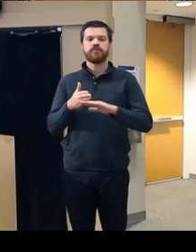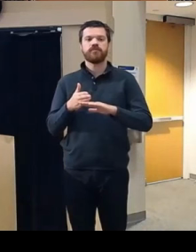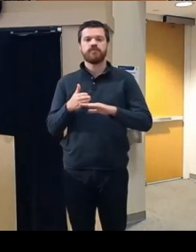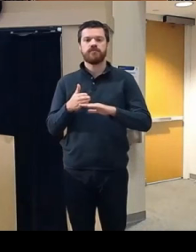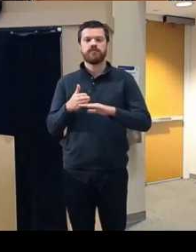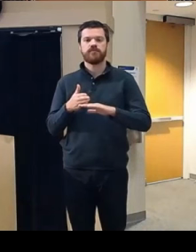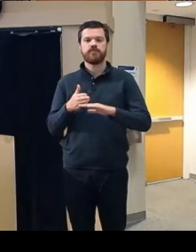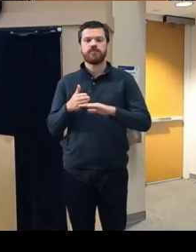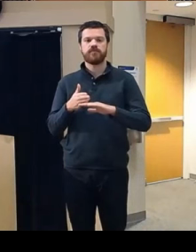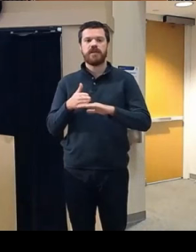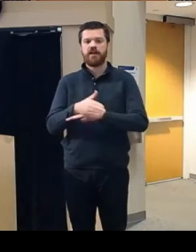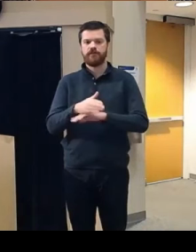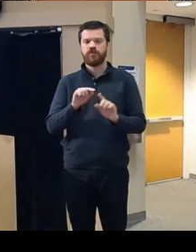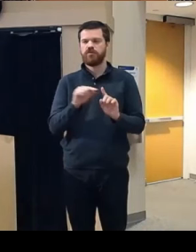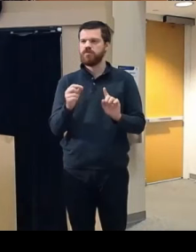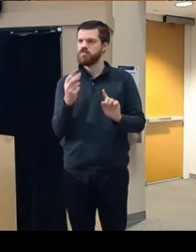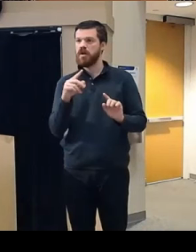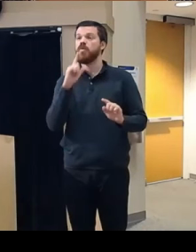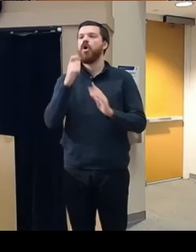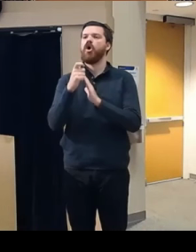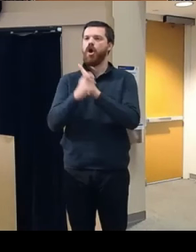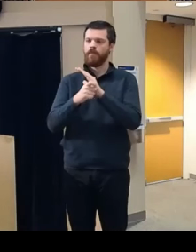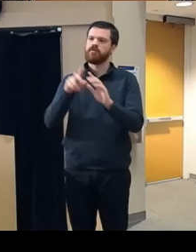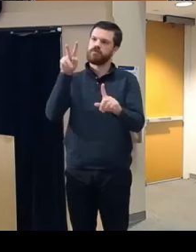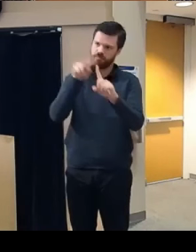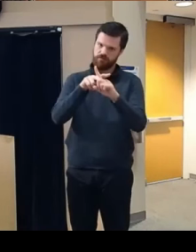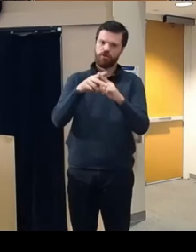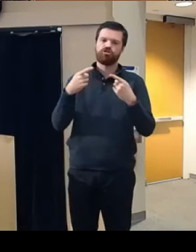will be automatically assigned an episode of Care at admission so that's not something